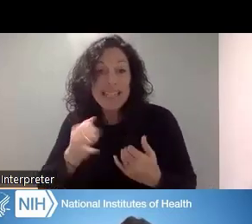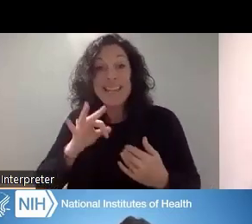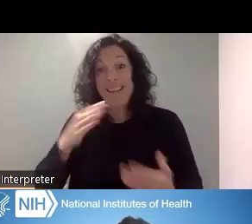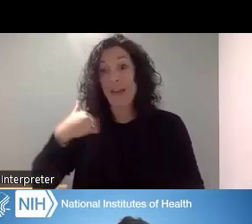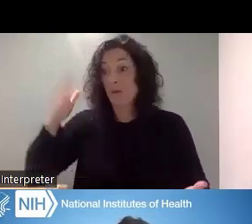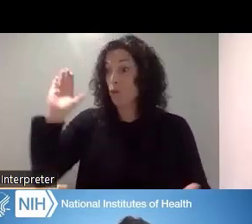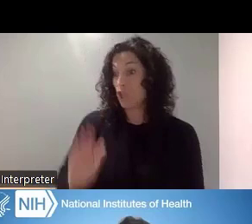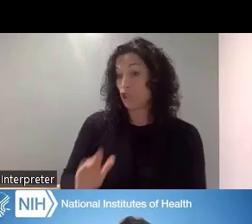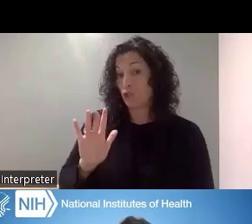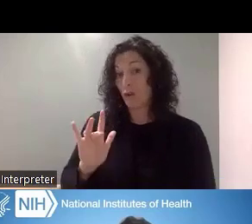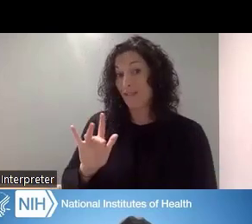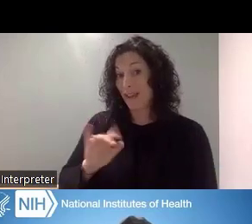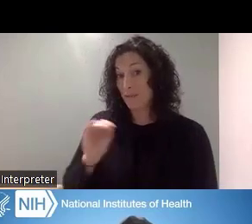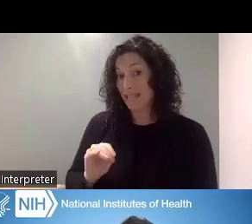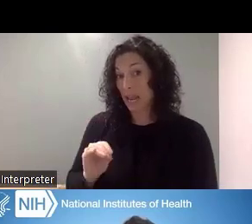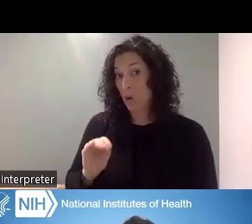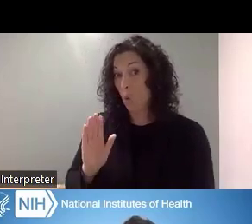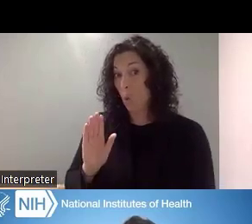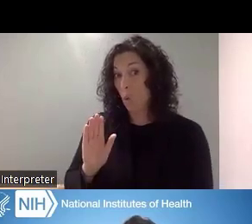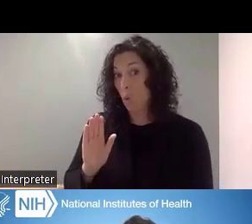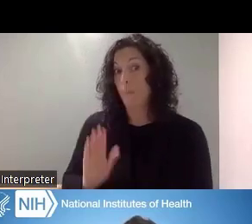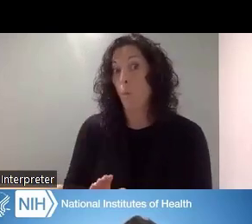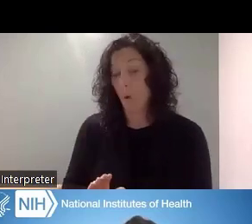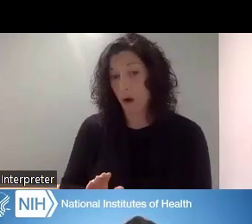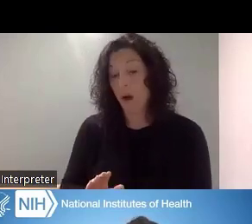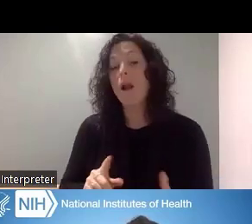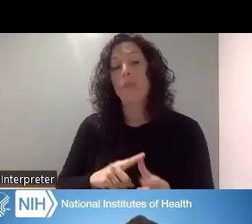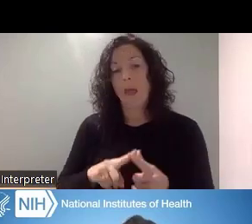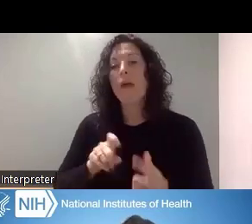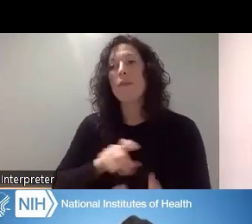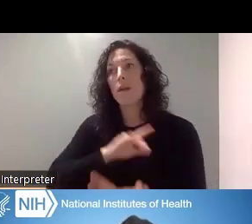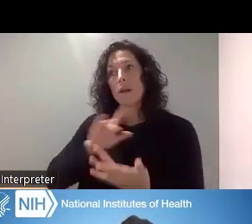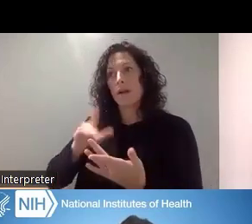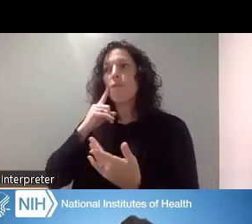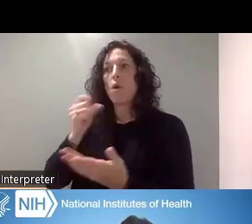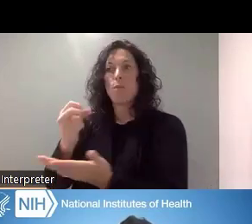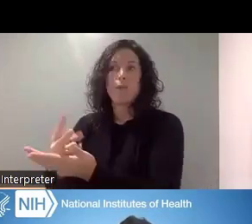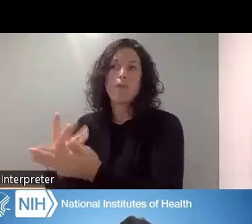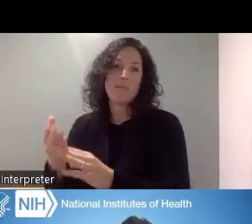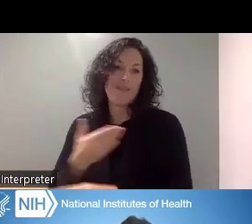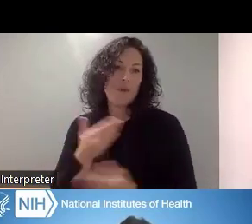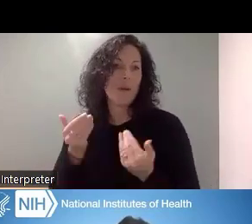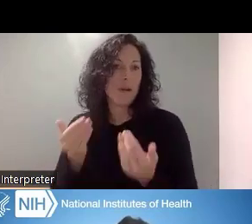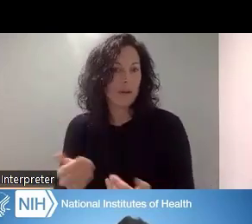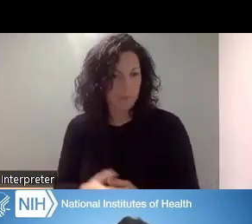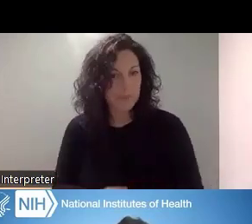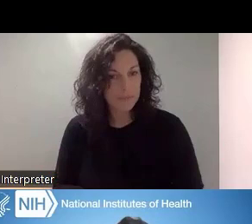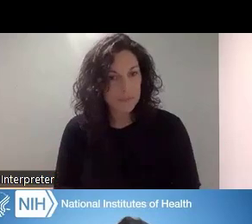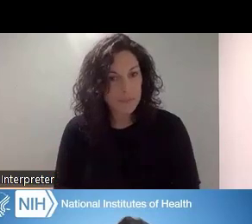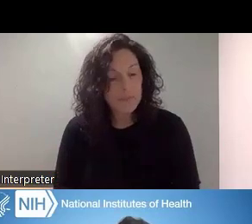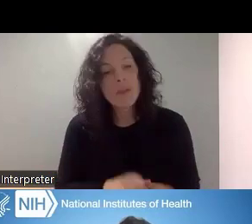you're required to reach out to NIH for prior approval. And as part of that requirement, it's also important to note that